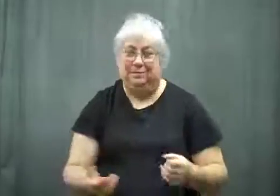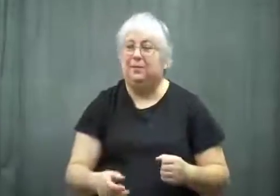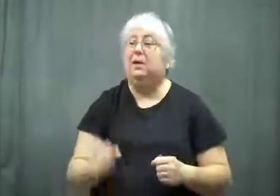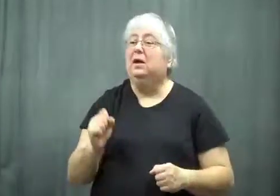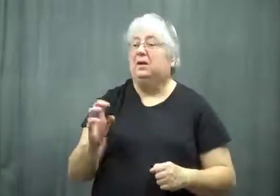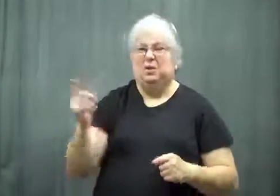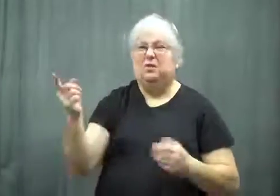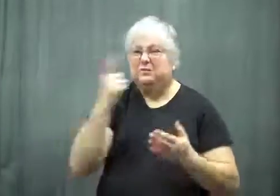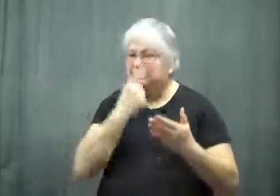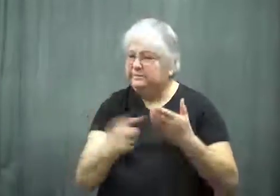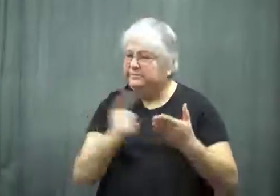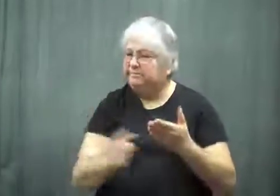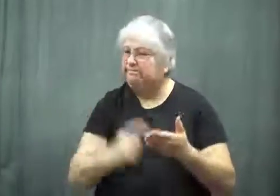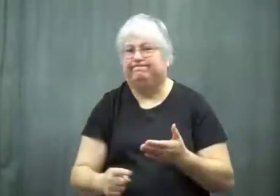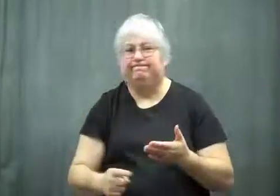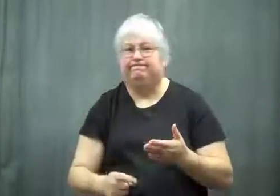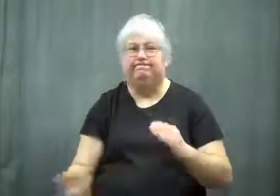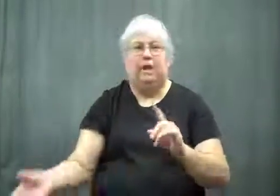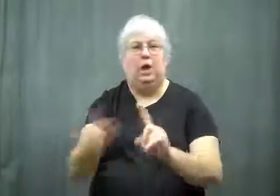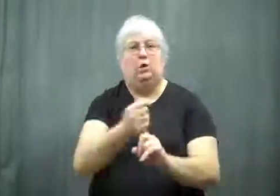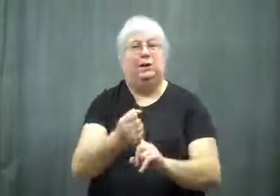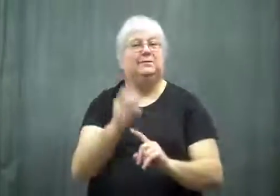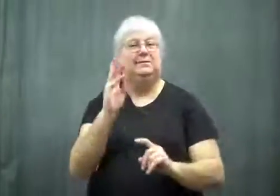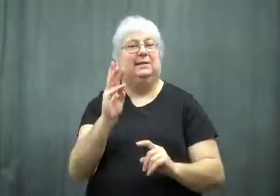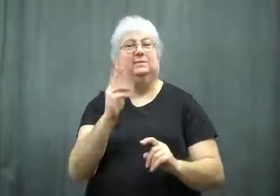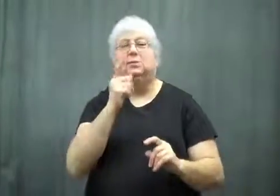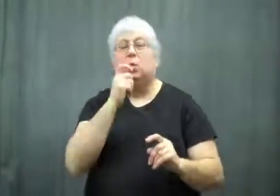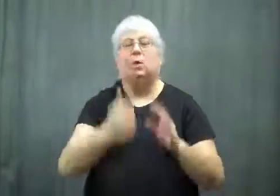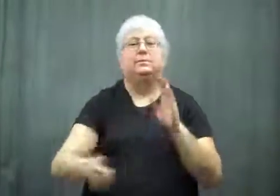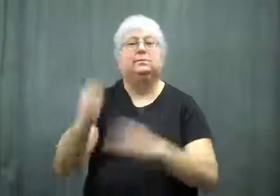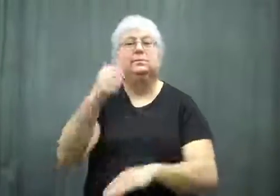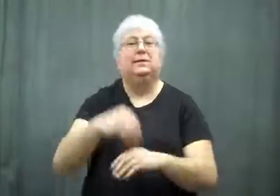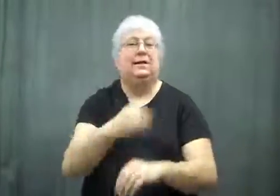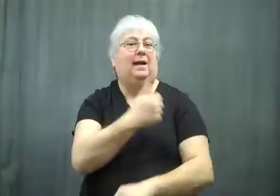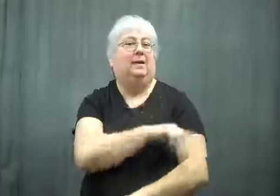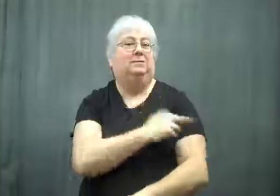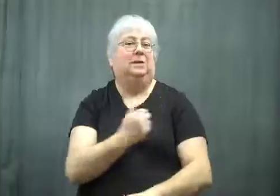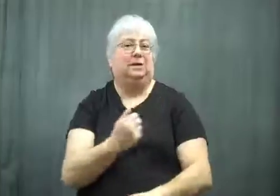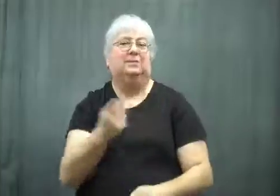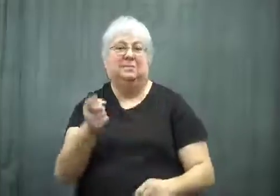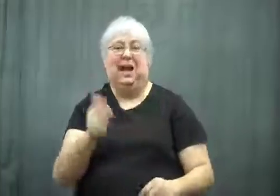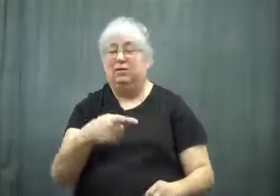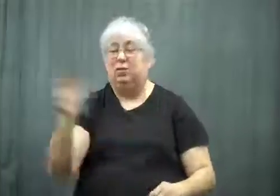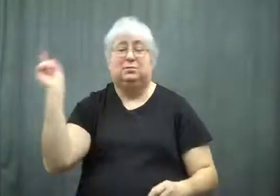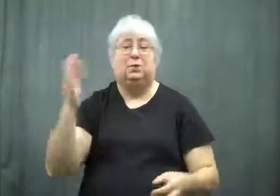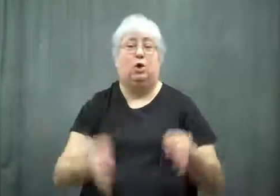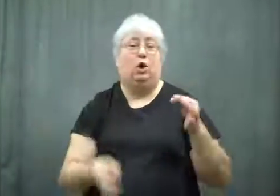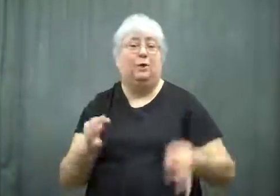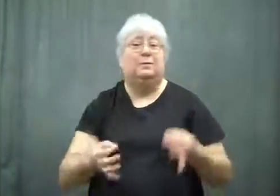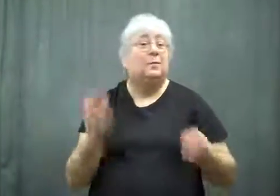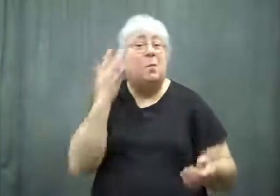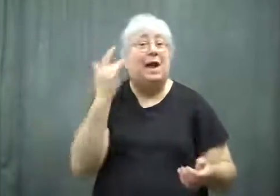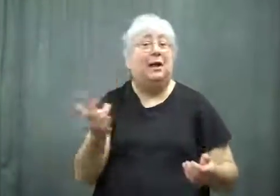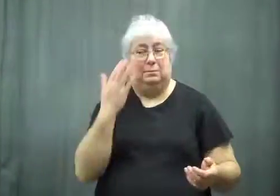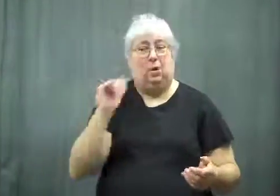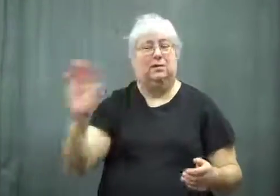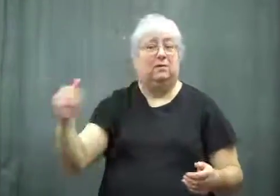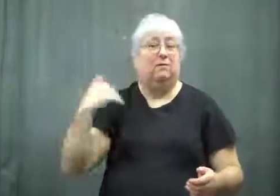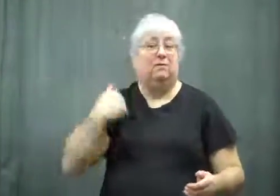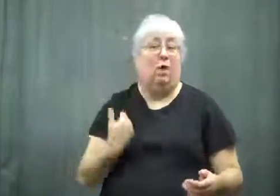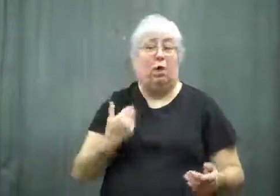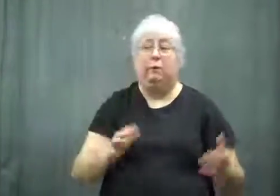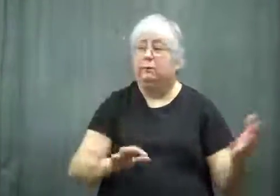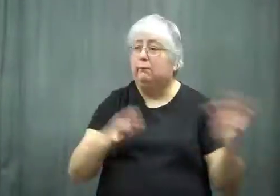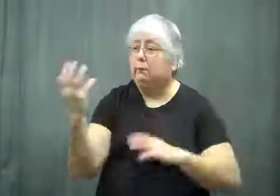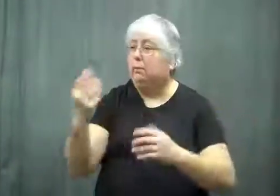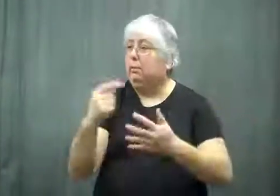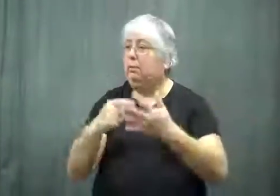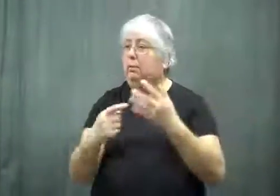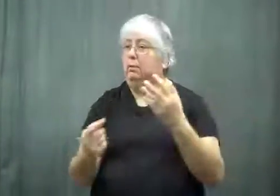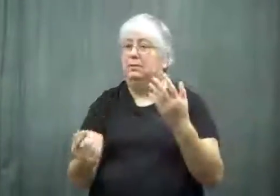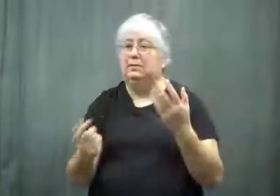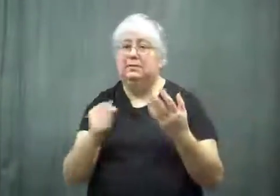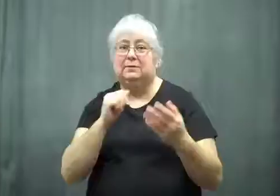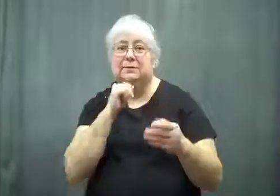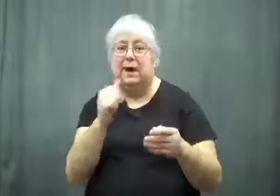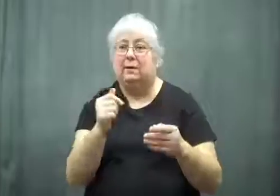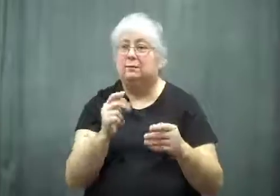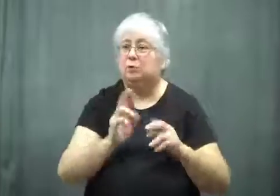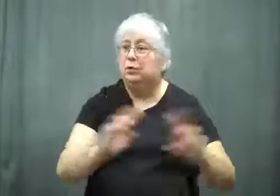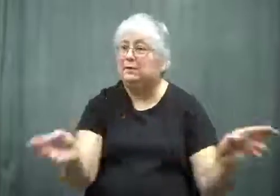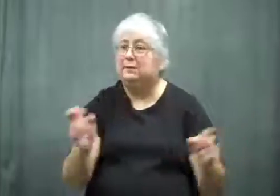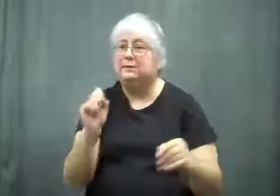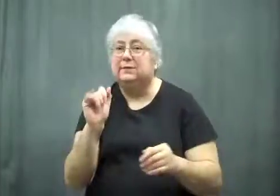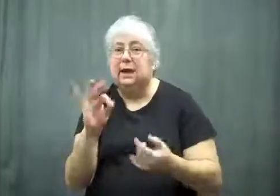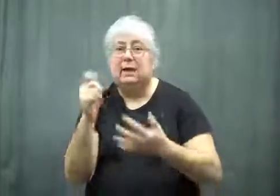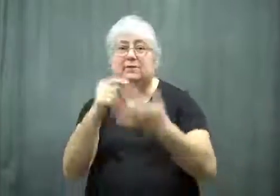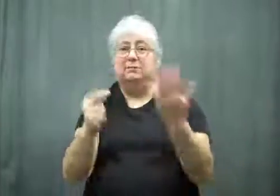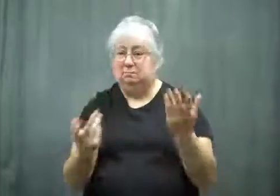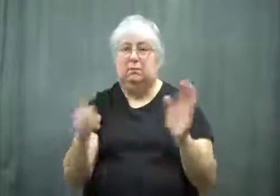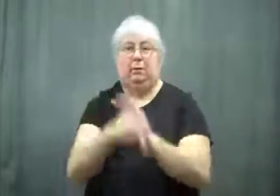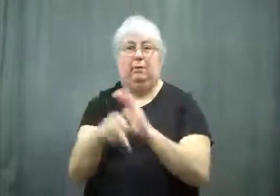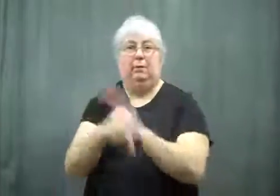Upon investigation, six hospital administrators were arrested.